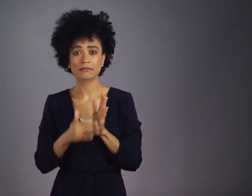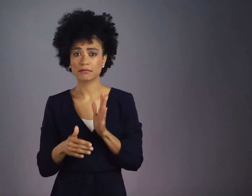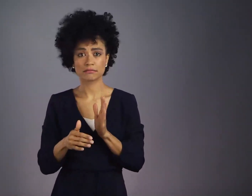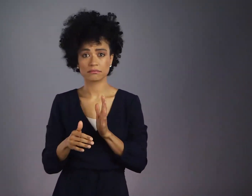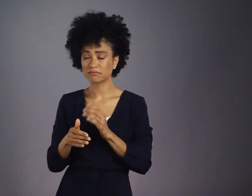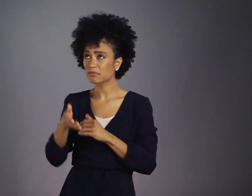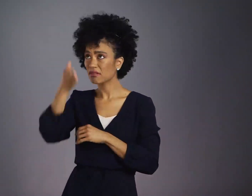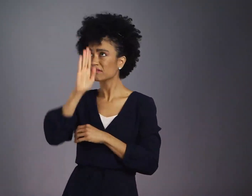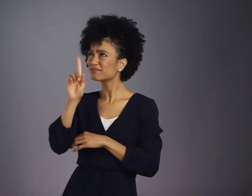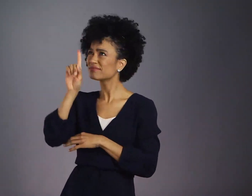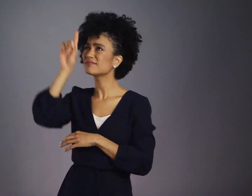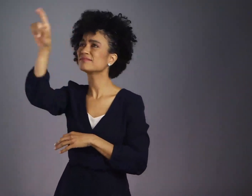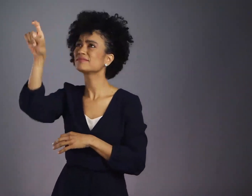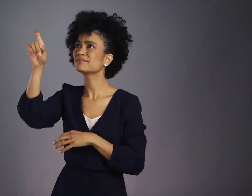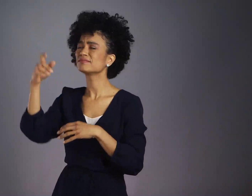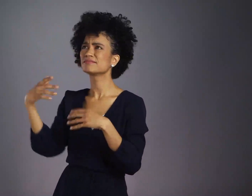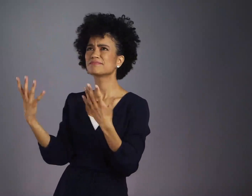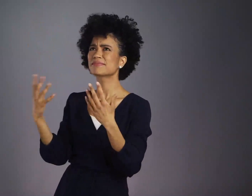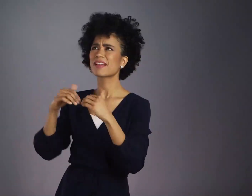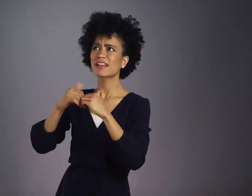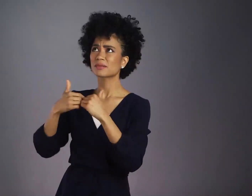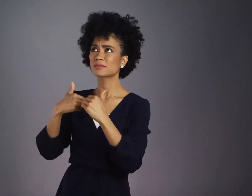into all of our activities.